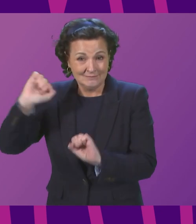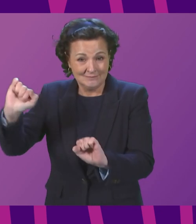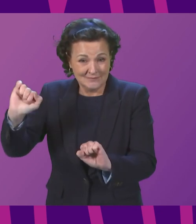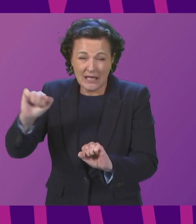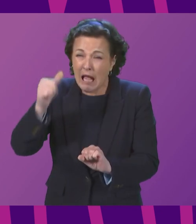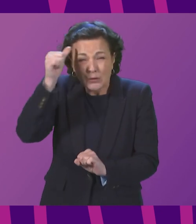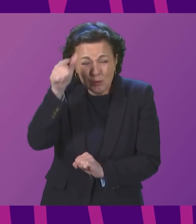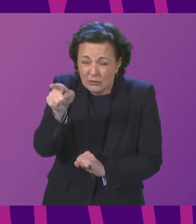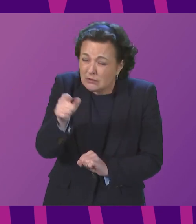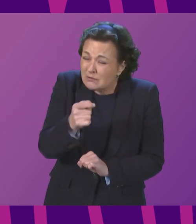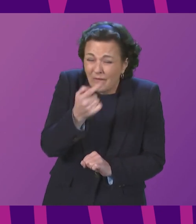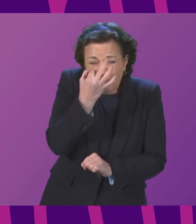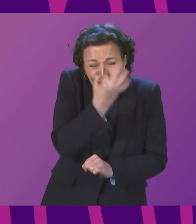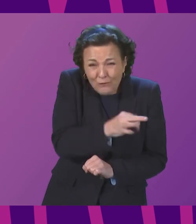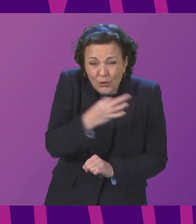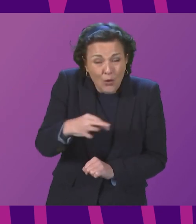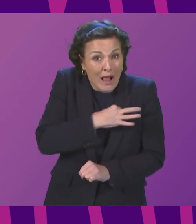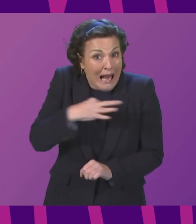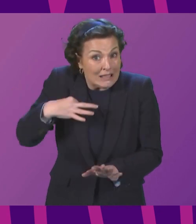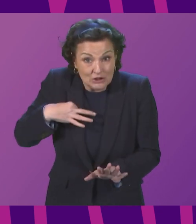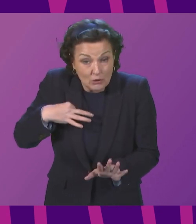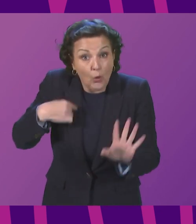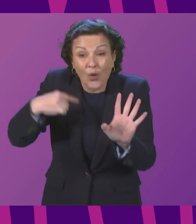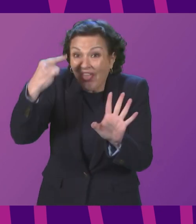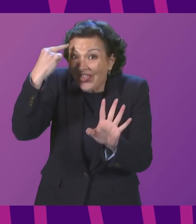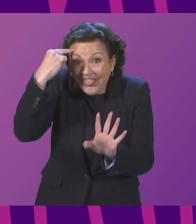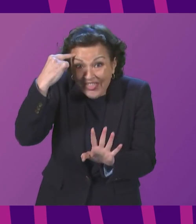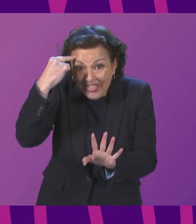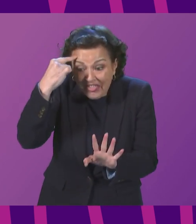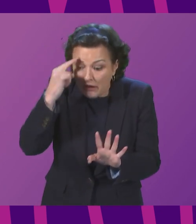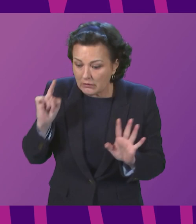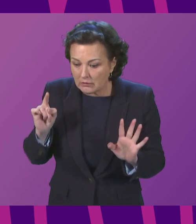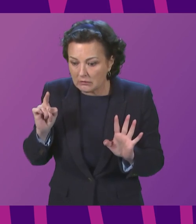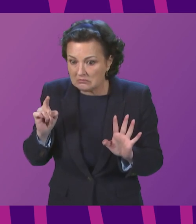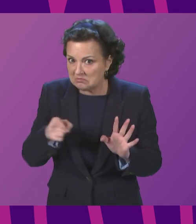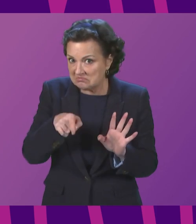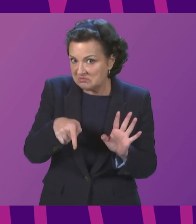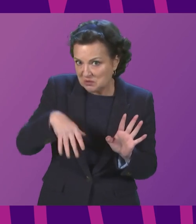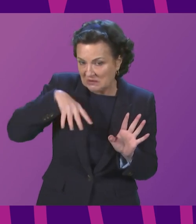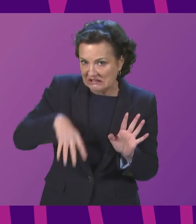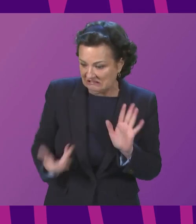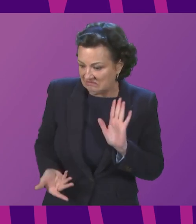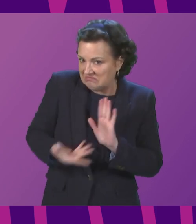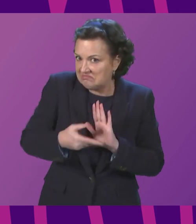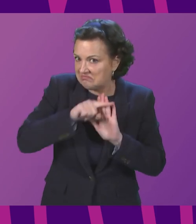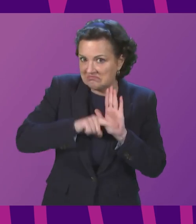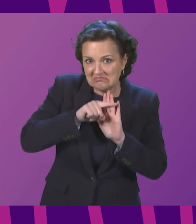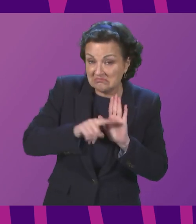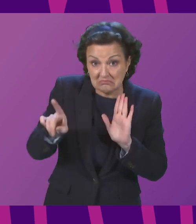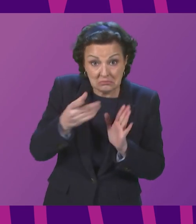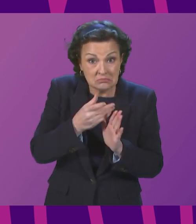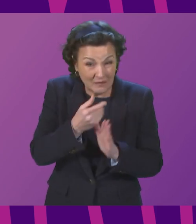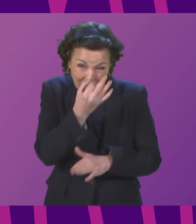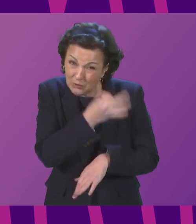clinicians who do not think that protective measures are required. Scotland, Wales, Northern